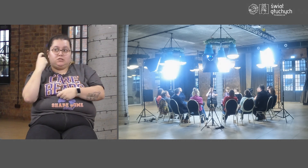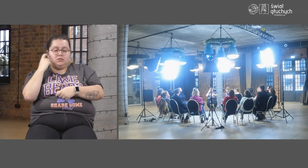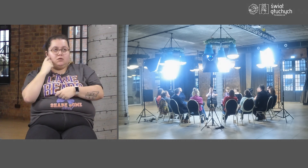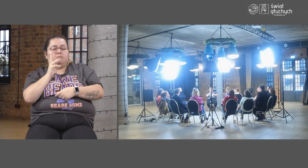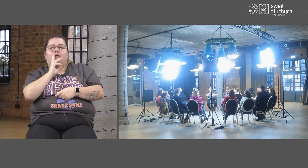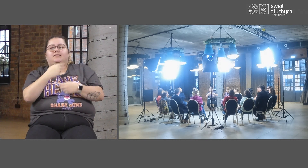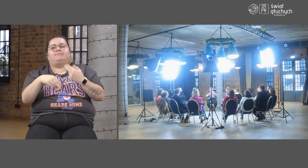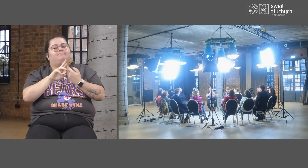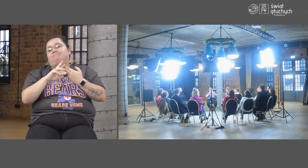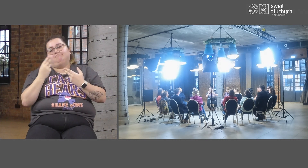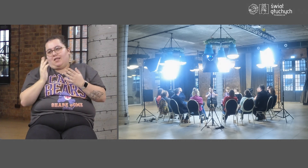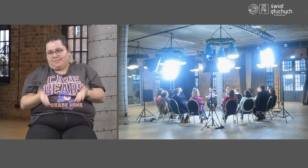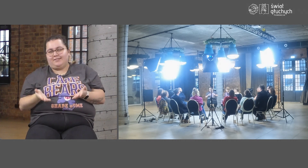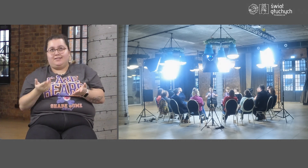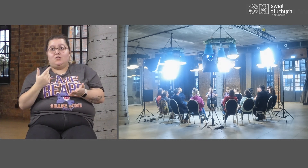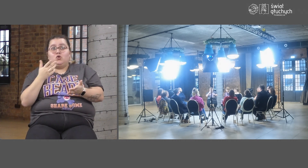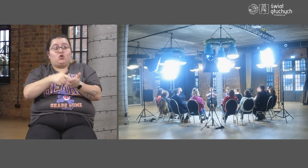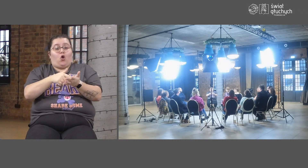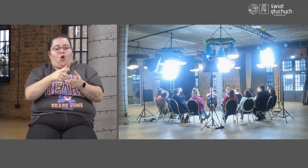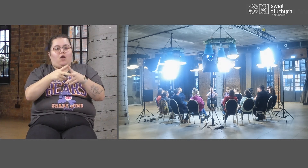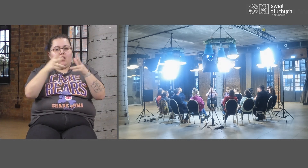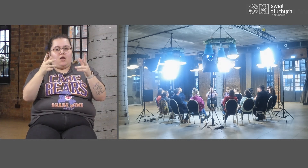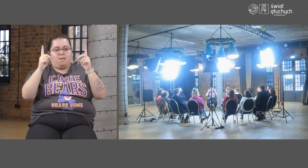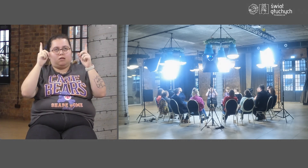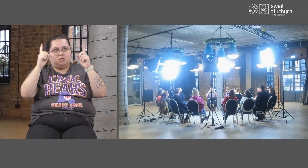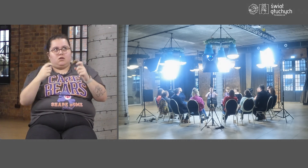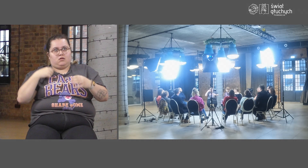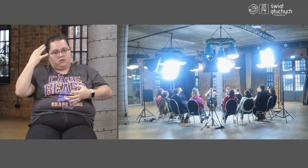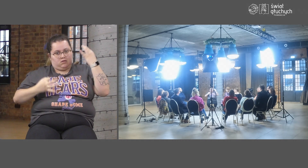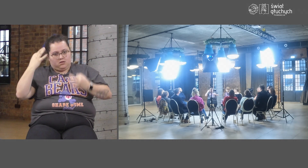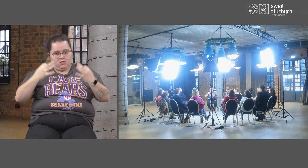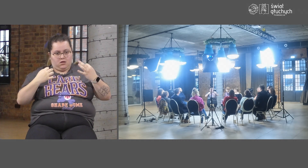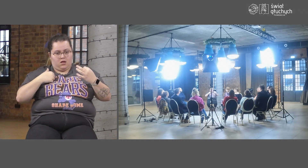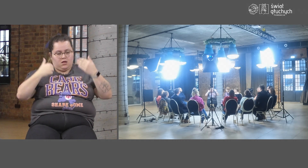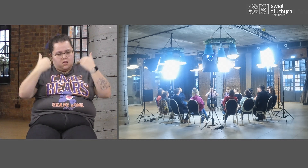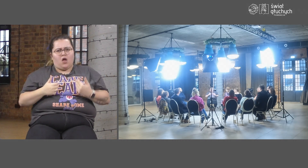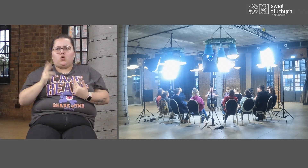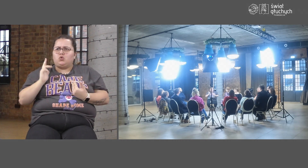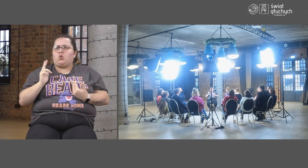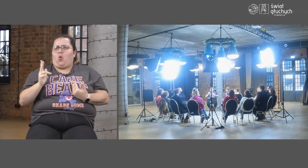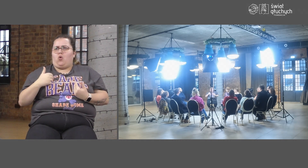My mom replied, "No, you won’t be able to hear." And during that period, I started to have doubts: So, who am I then?